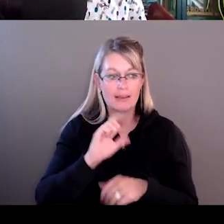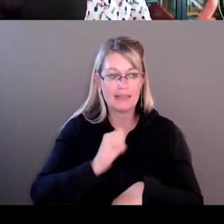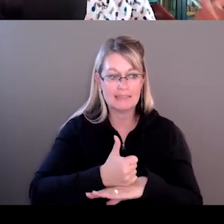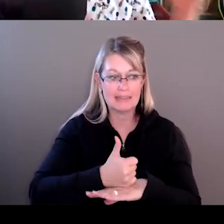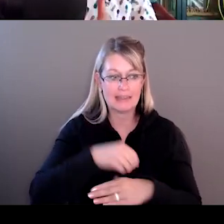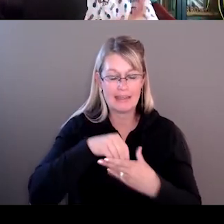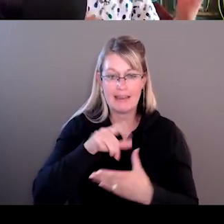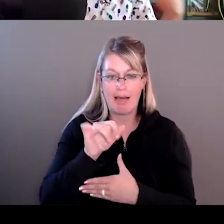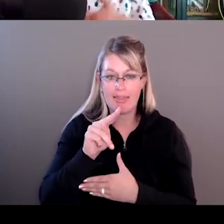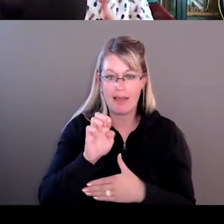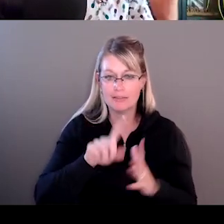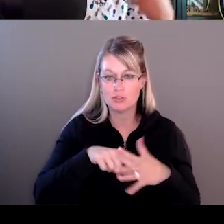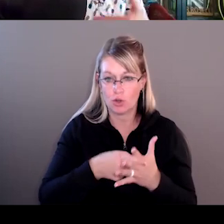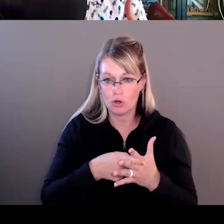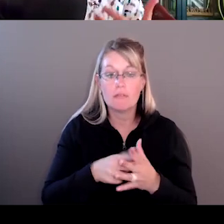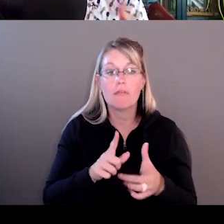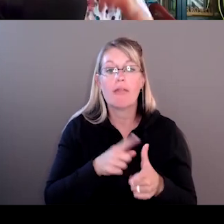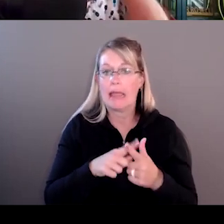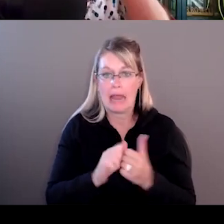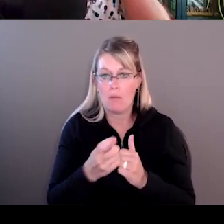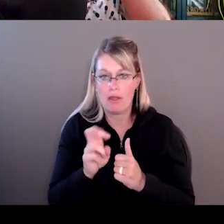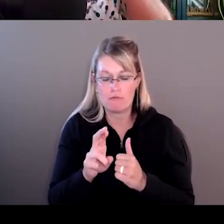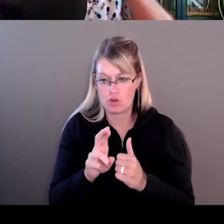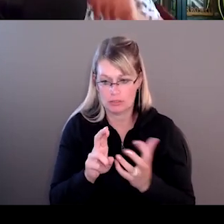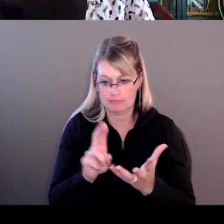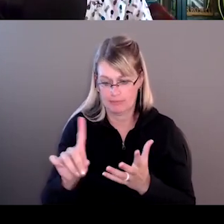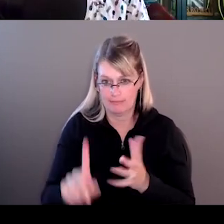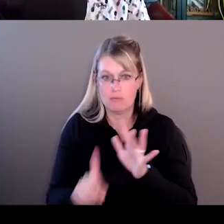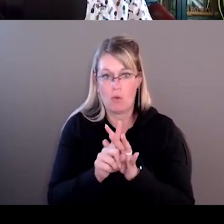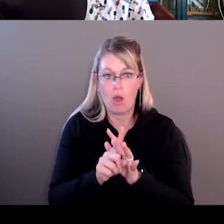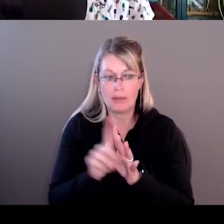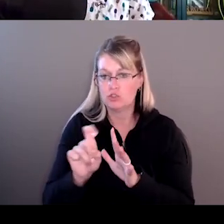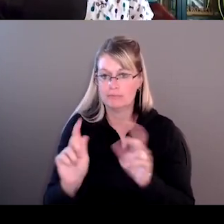That way, however the user is coming, and whatever the language, it should just adapt.